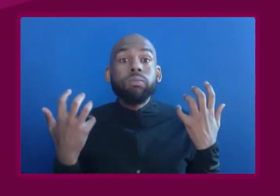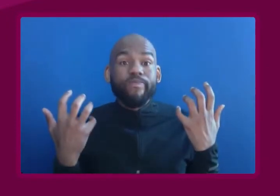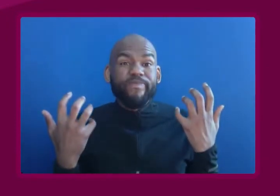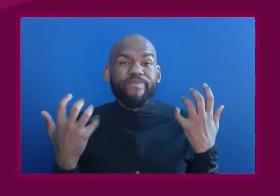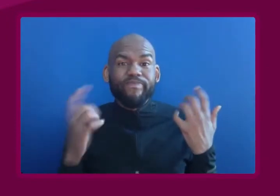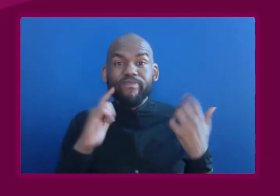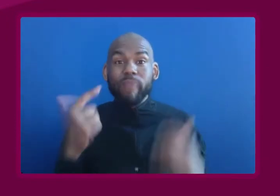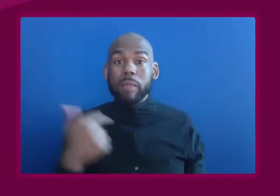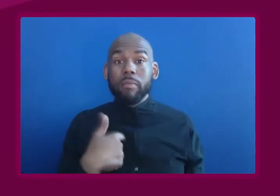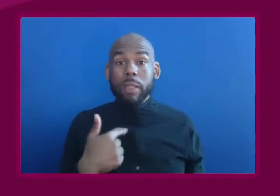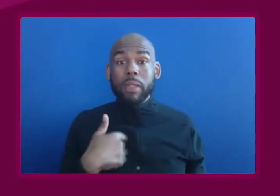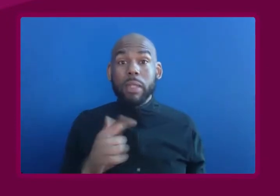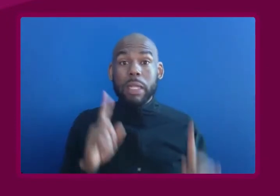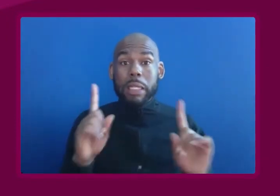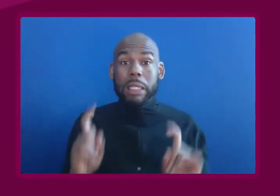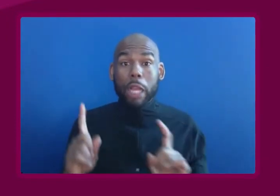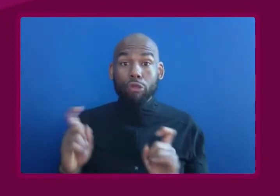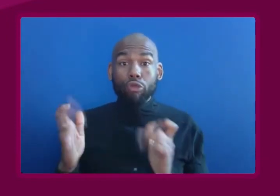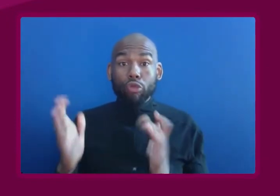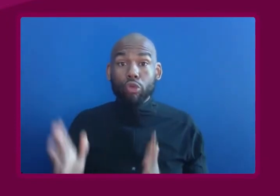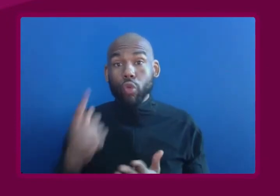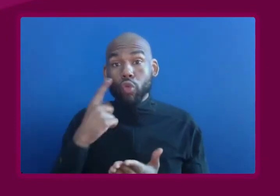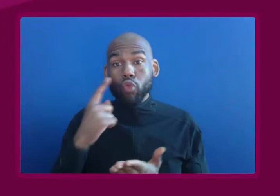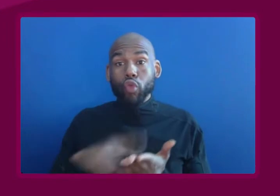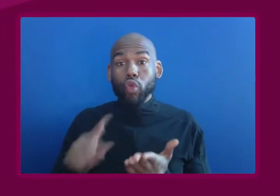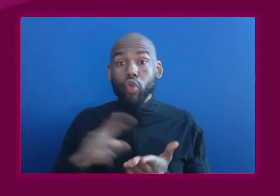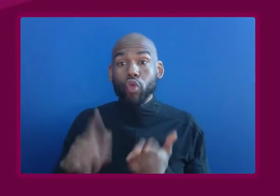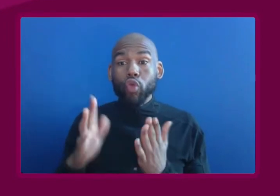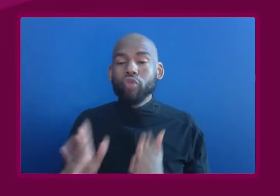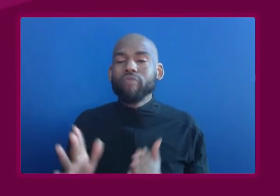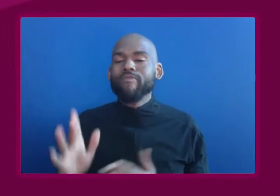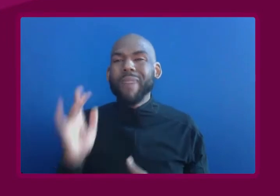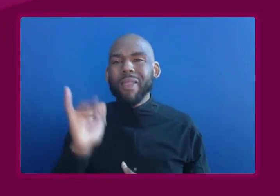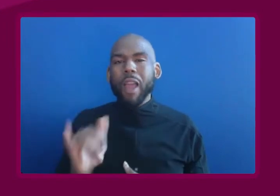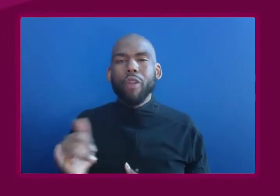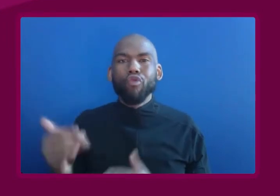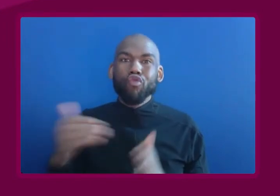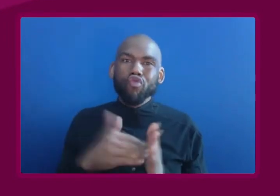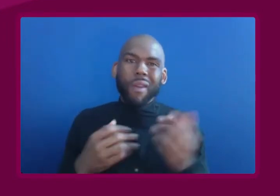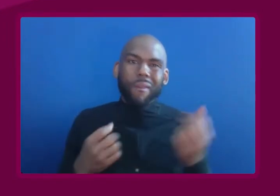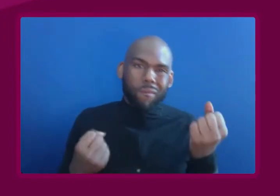And for me as a tester, as a researcher, just had to reinforce the fact that we understand